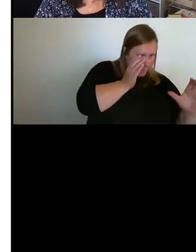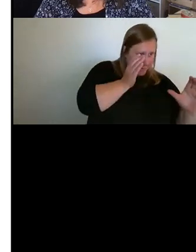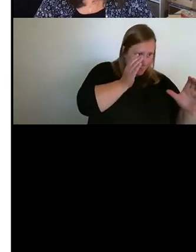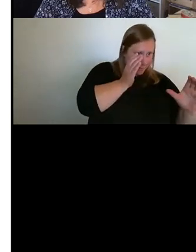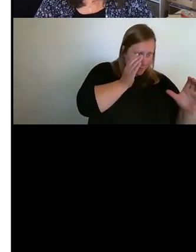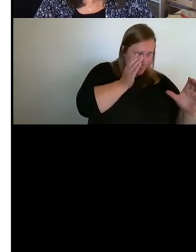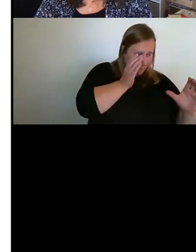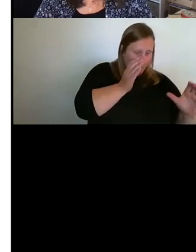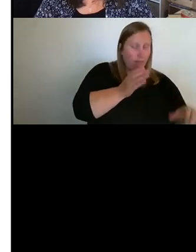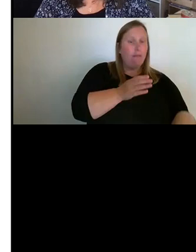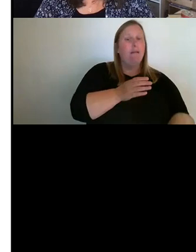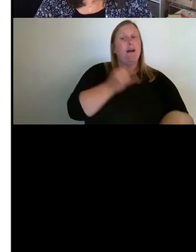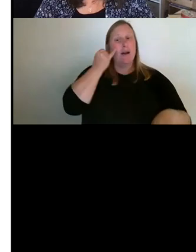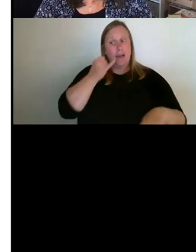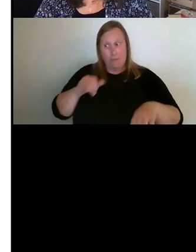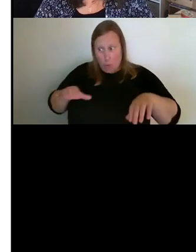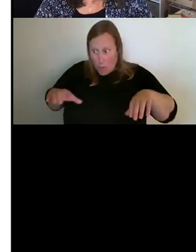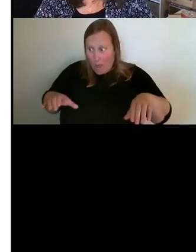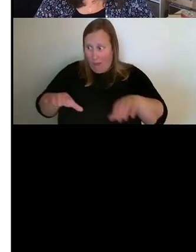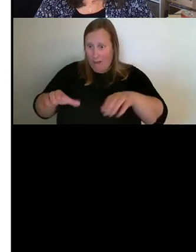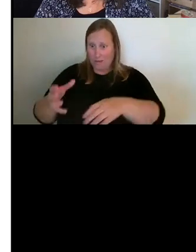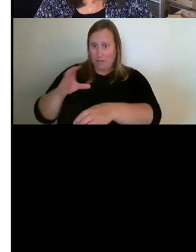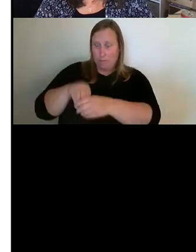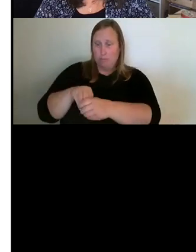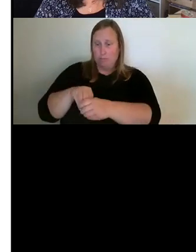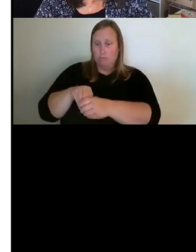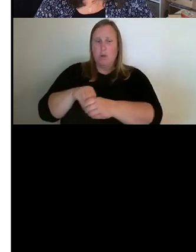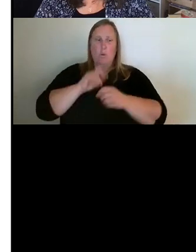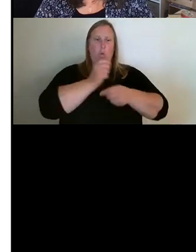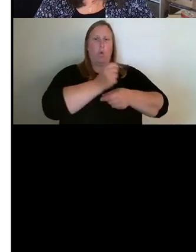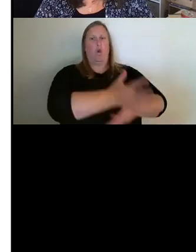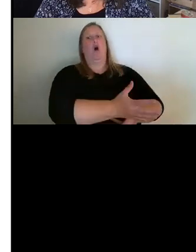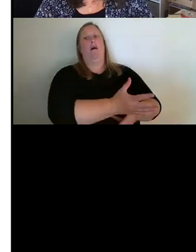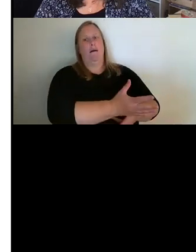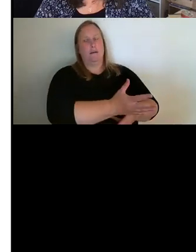If you ask them to actively participate, that will cause them cognitive work.